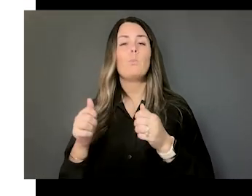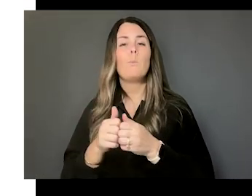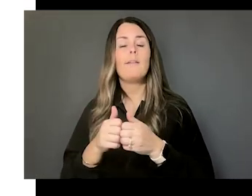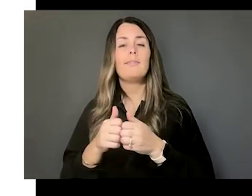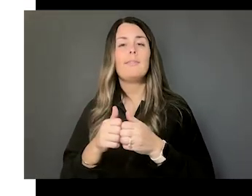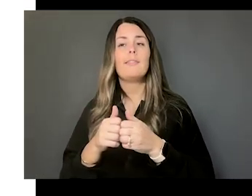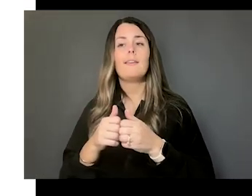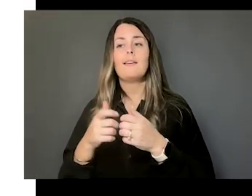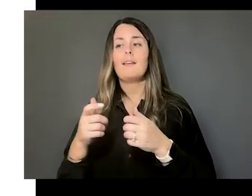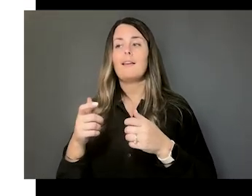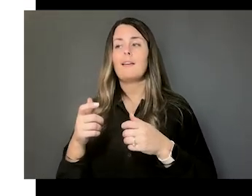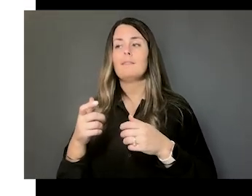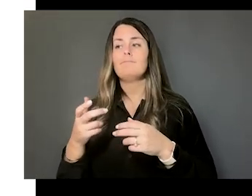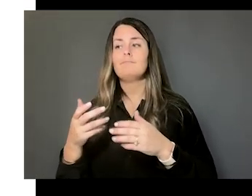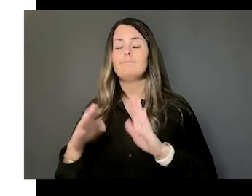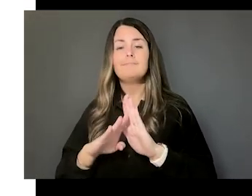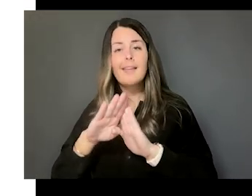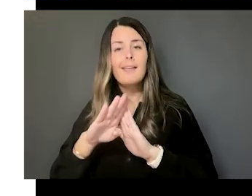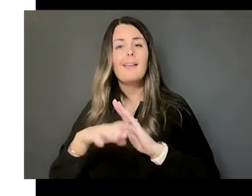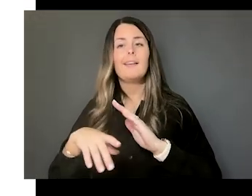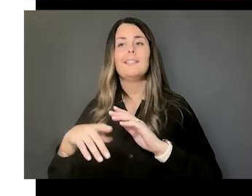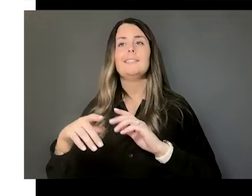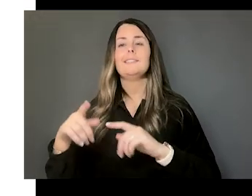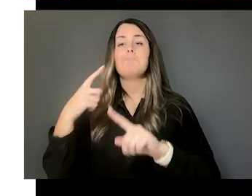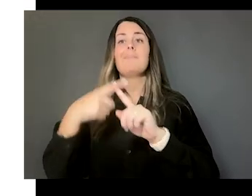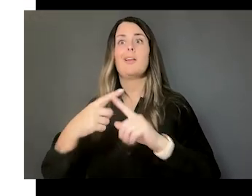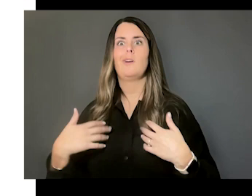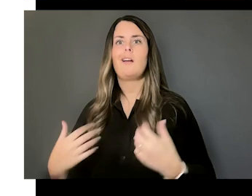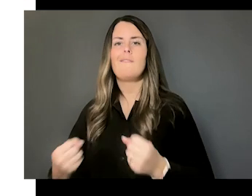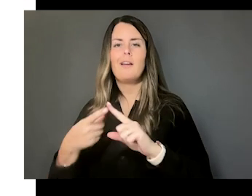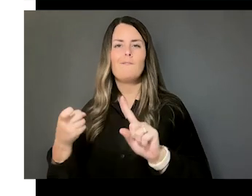the gains and post-Covid recovery, in the country.